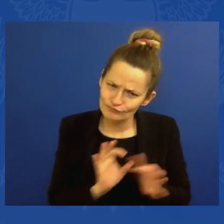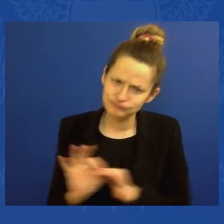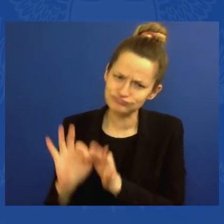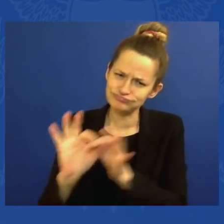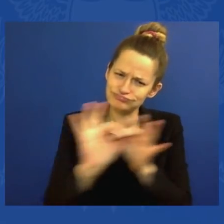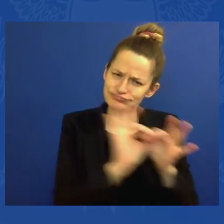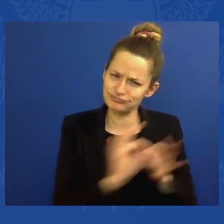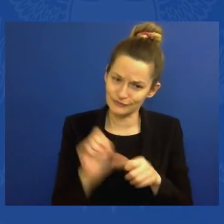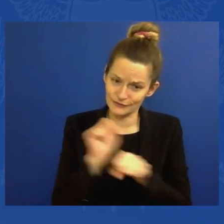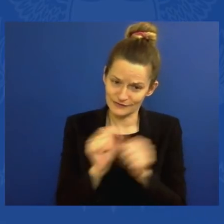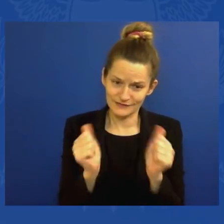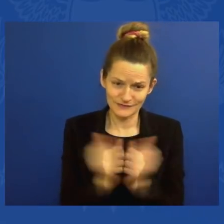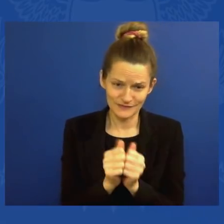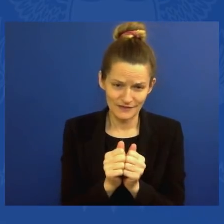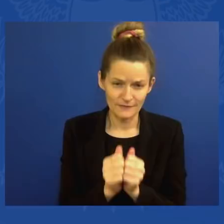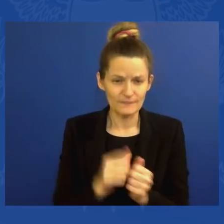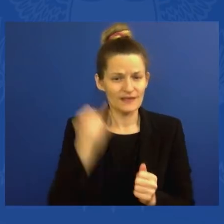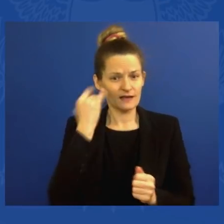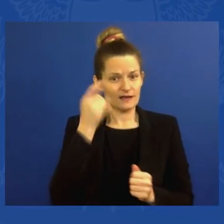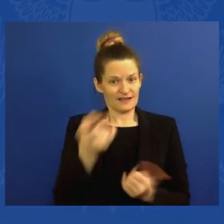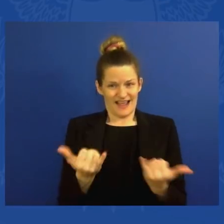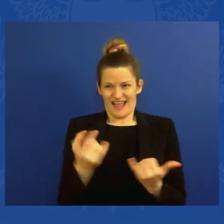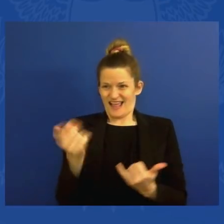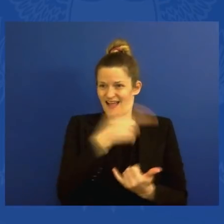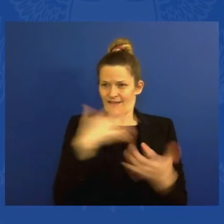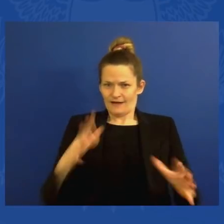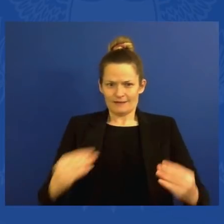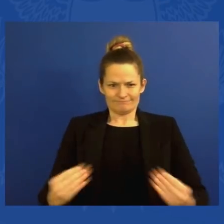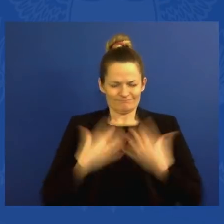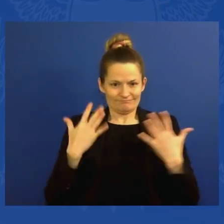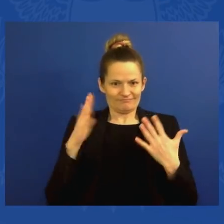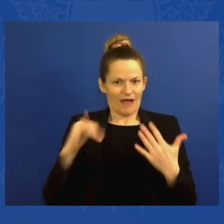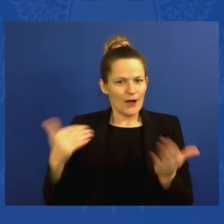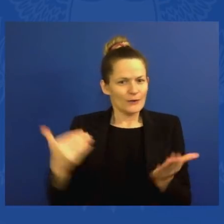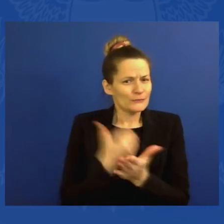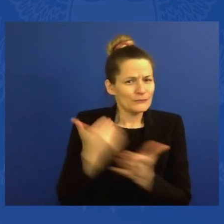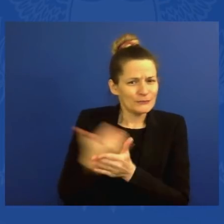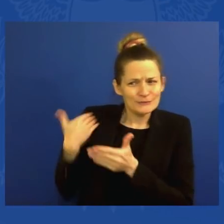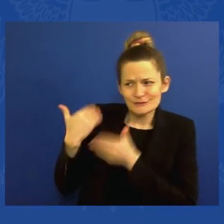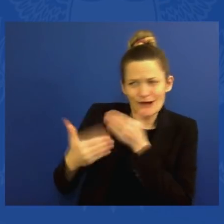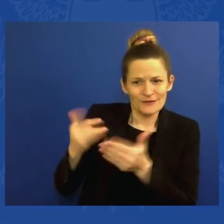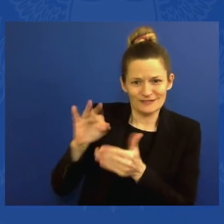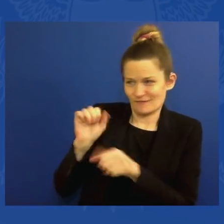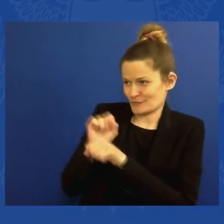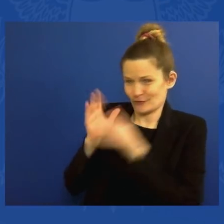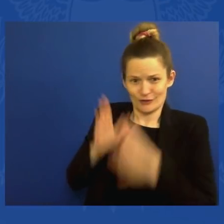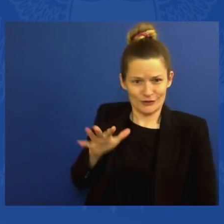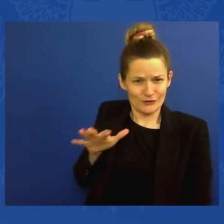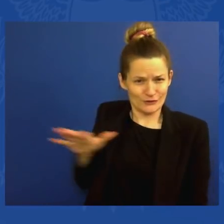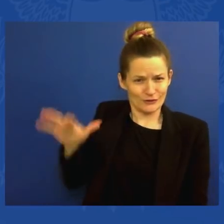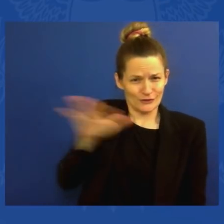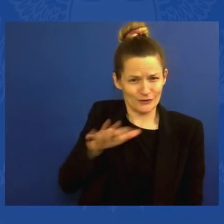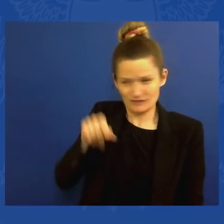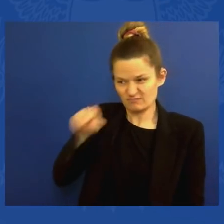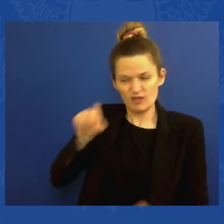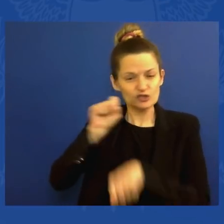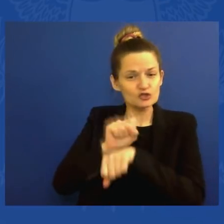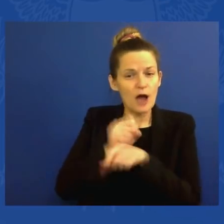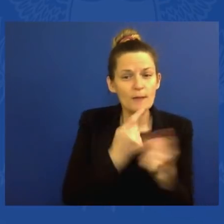to join in what we're building at Siemens, we're actively recruiting for more than 2400 jobs, open jobs today.